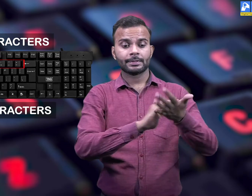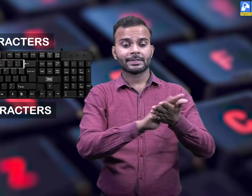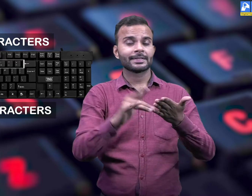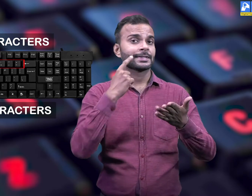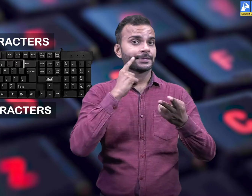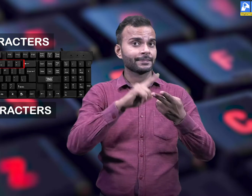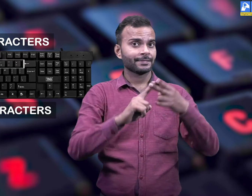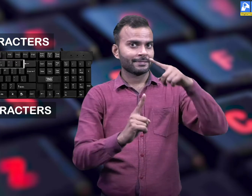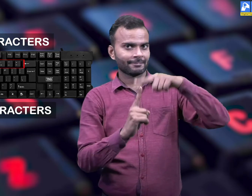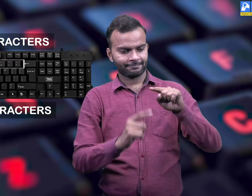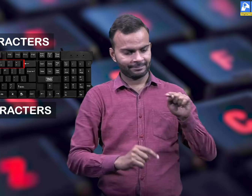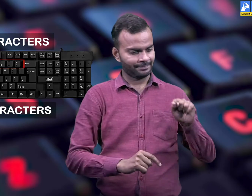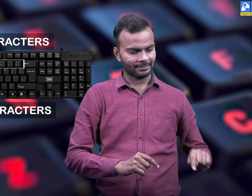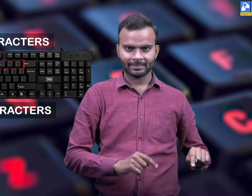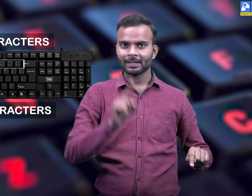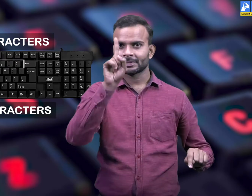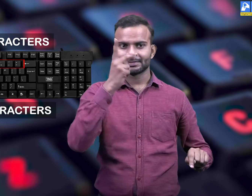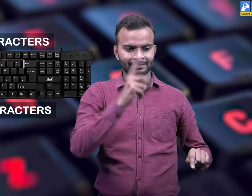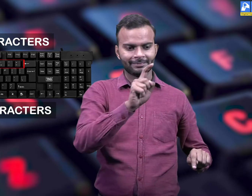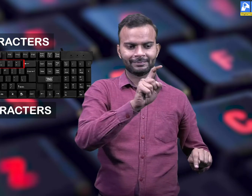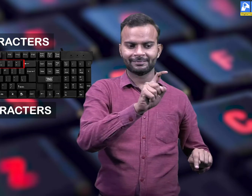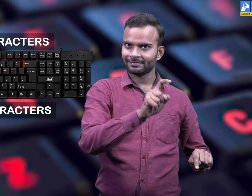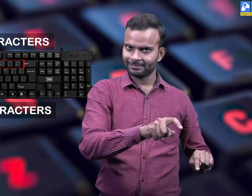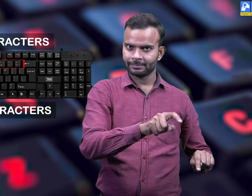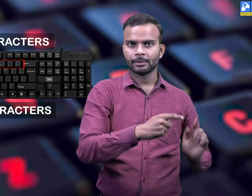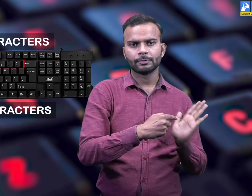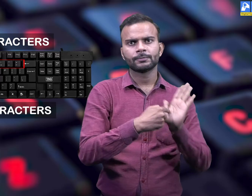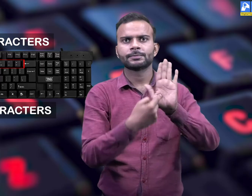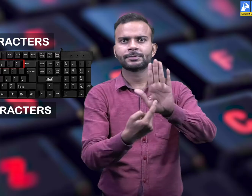Suppose you want to type an exclamation mark you have to press the shift key